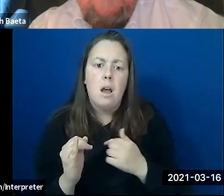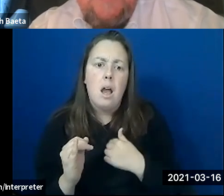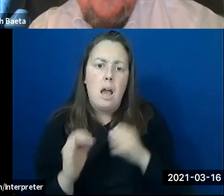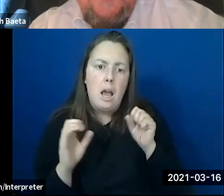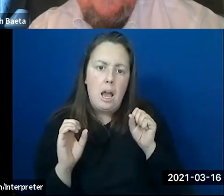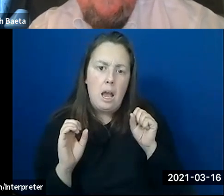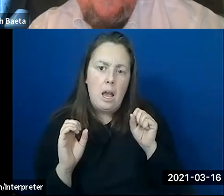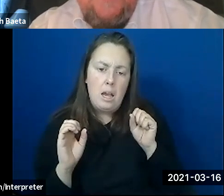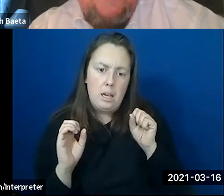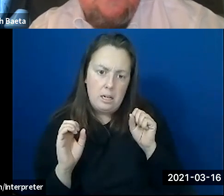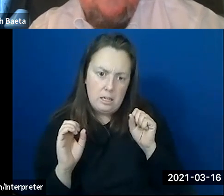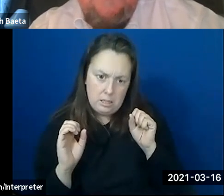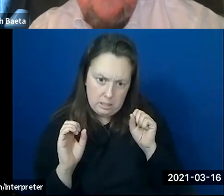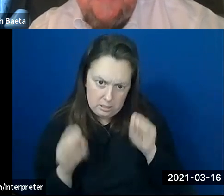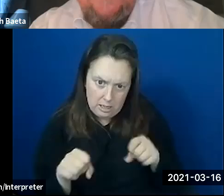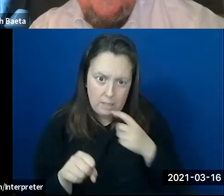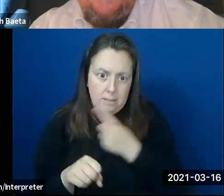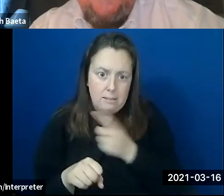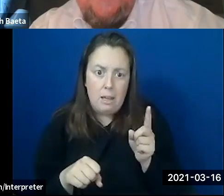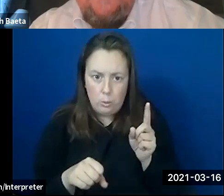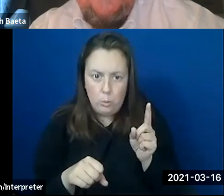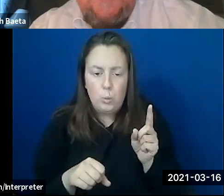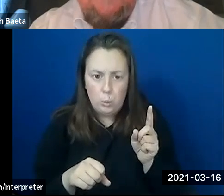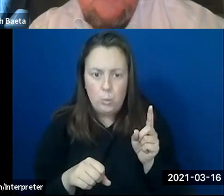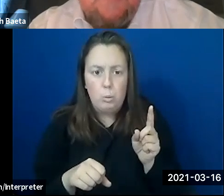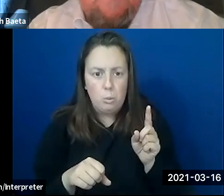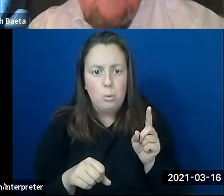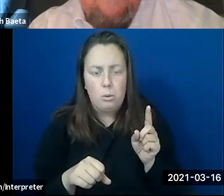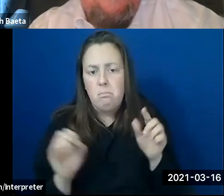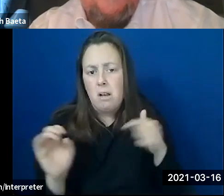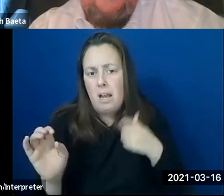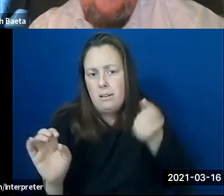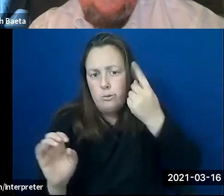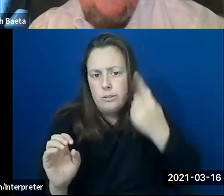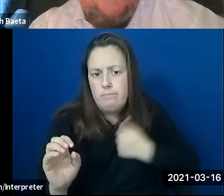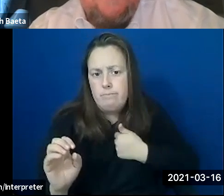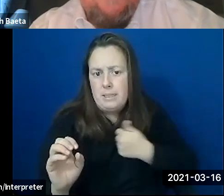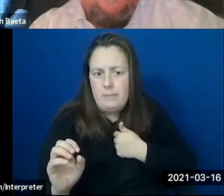Joseph Baeta: My issue with anything with them cast is I understand as a father of a freshman your last test.